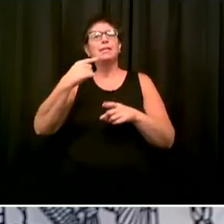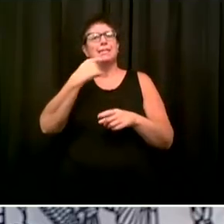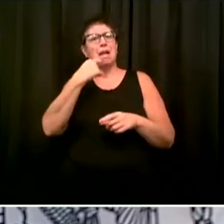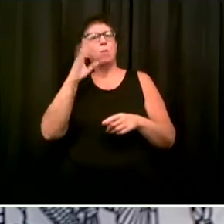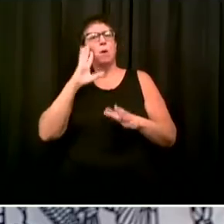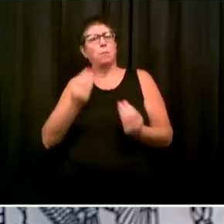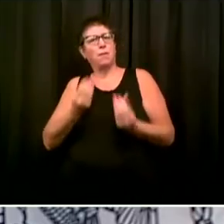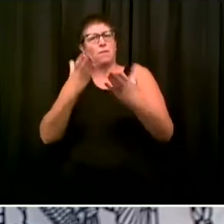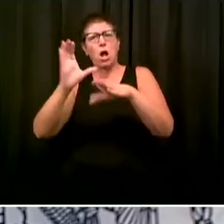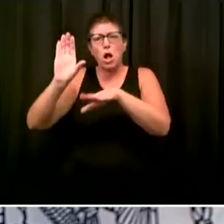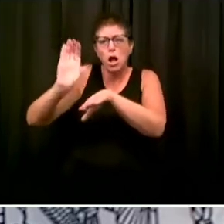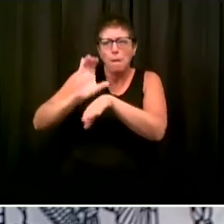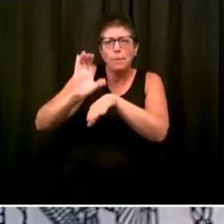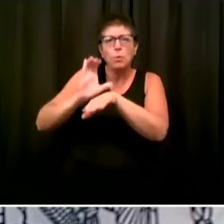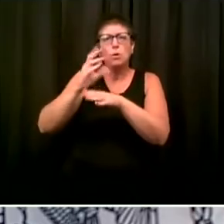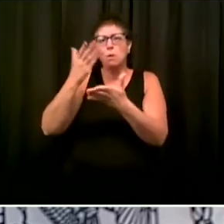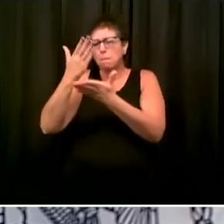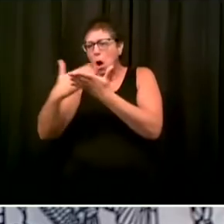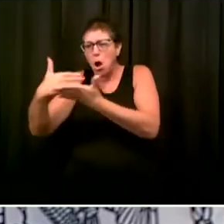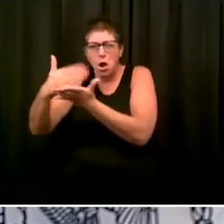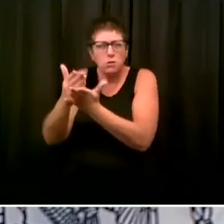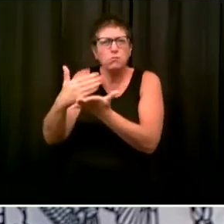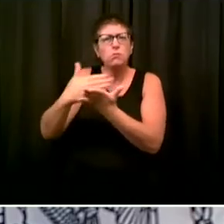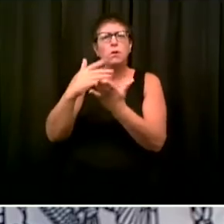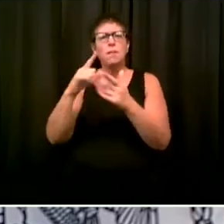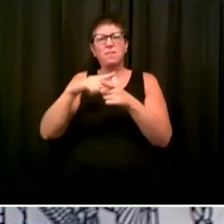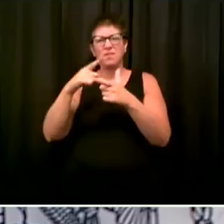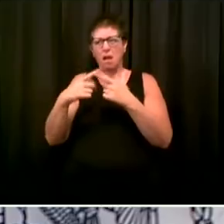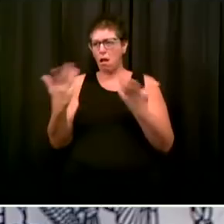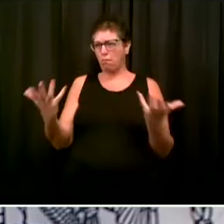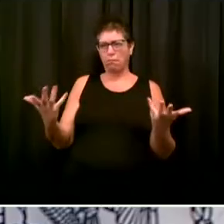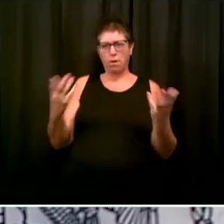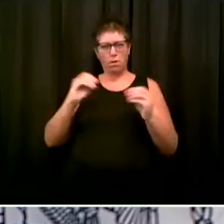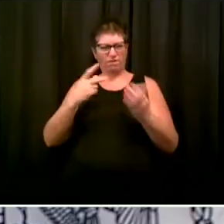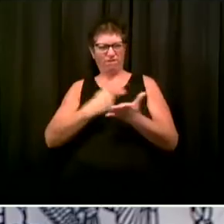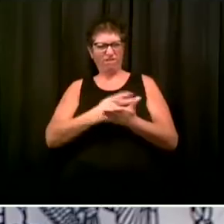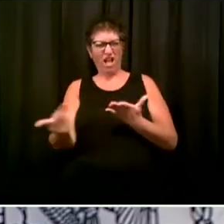FULFILL A BIG CONTRACT WILL U YO